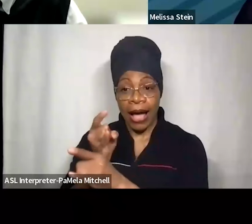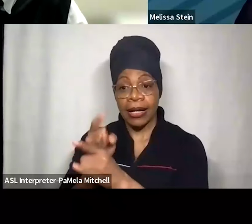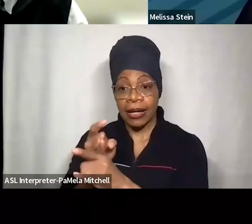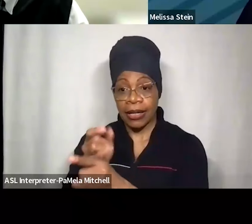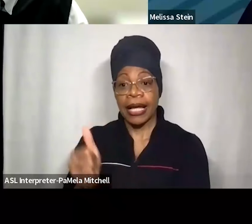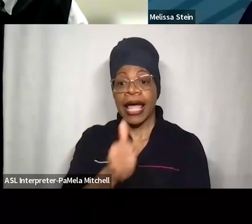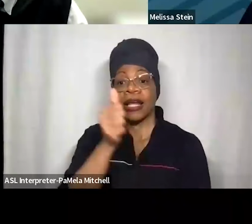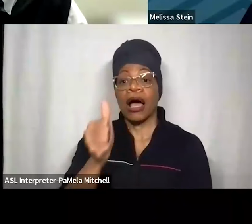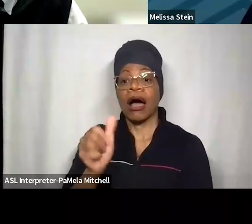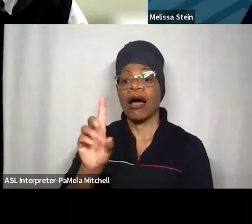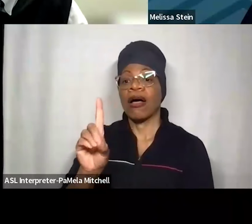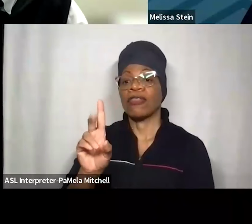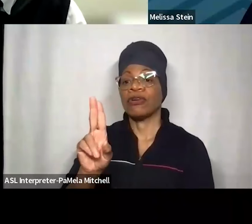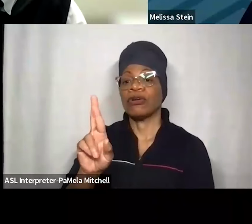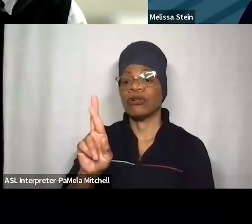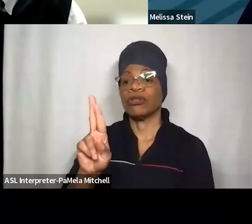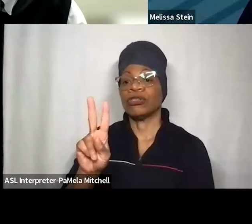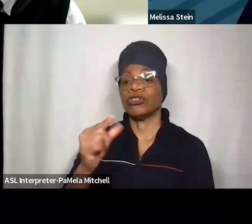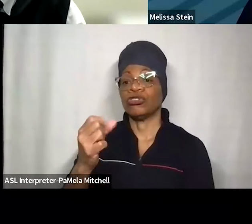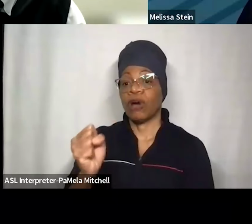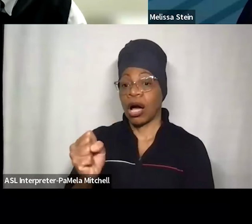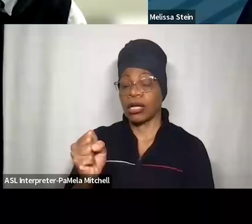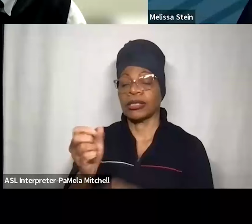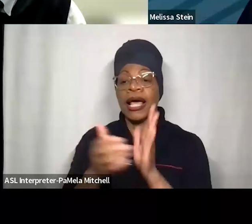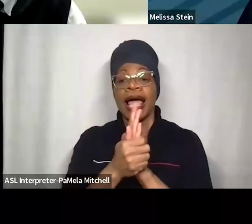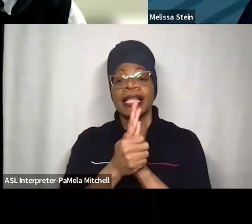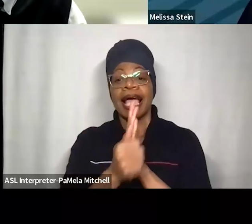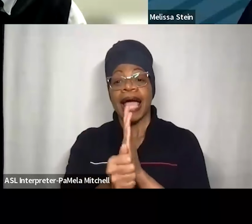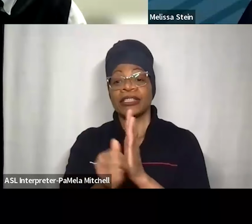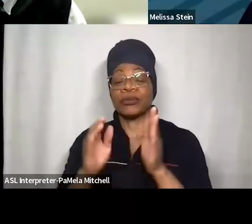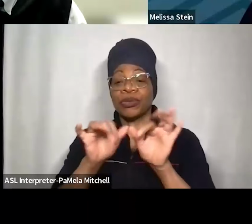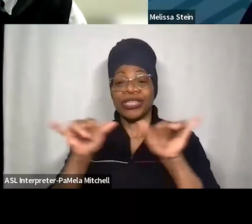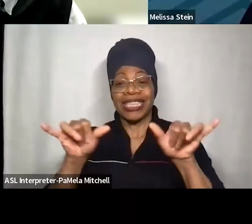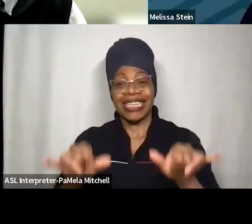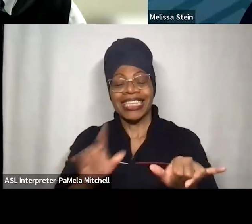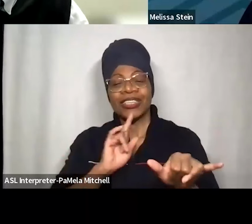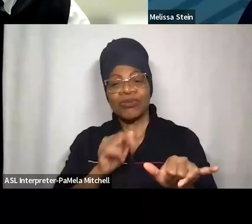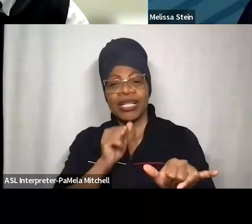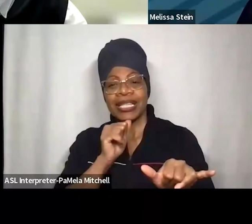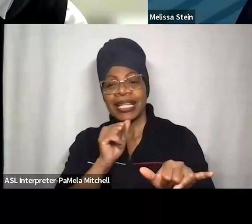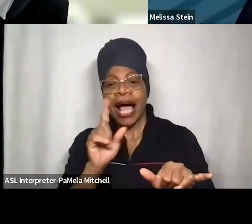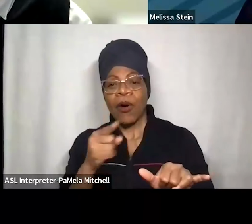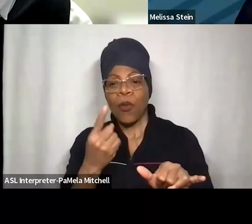But the SBIRT system is really not one that's well-equipped to deal